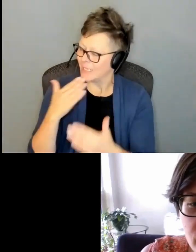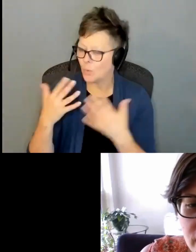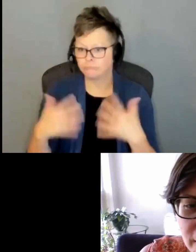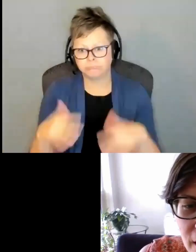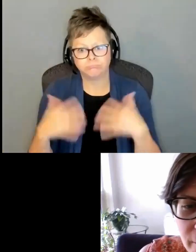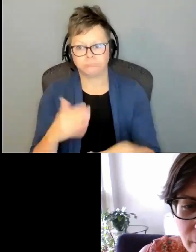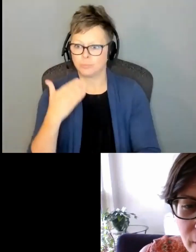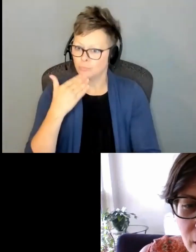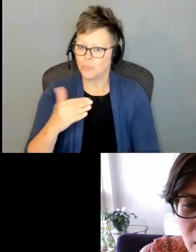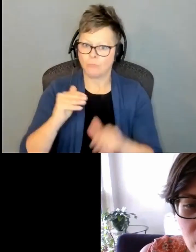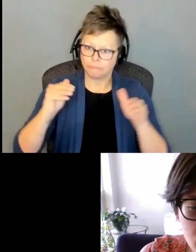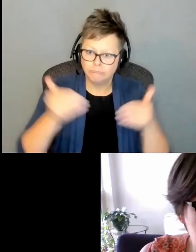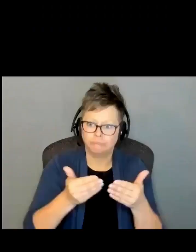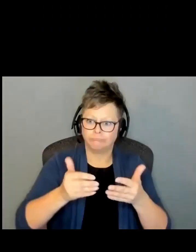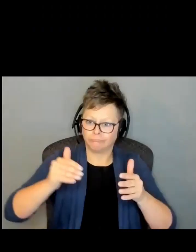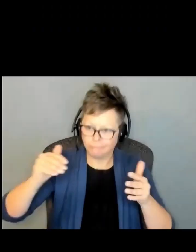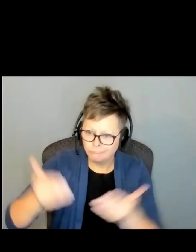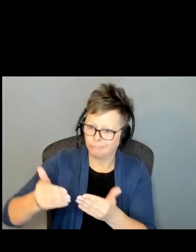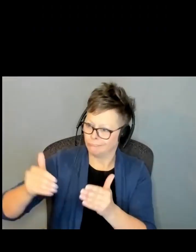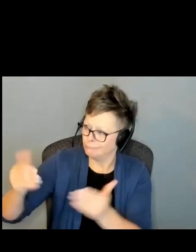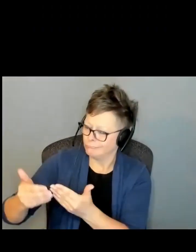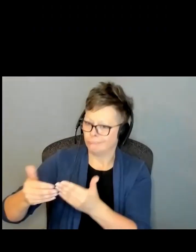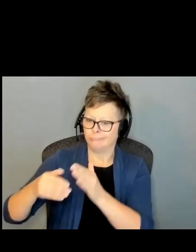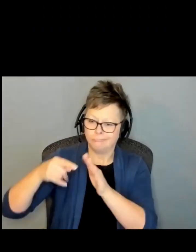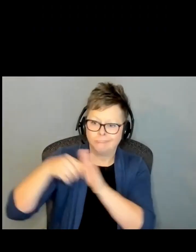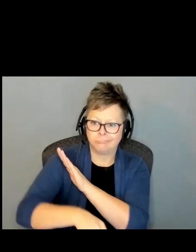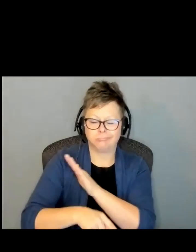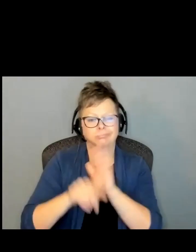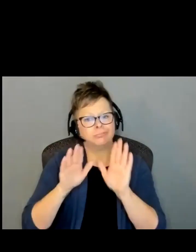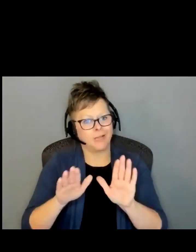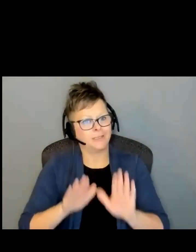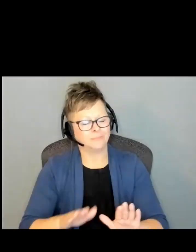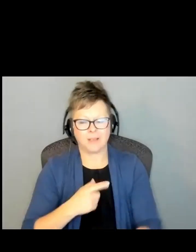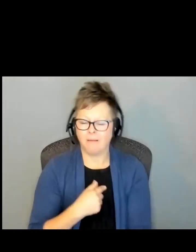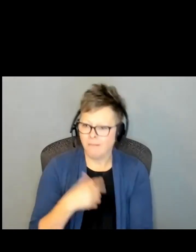I am always floored by the pedigree of our panelists.